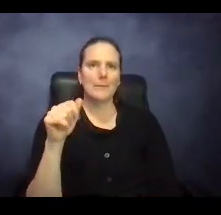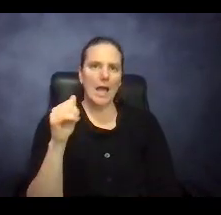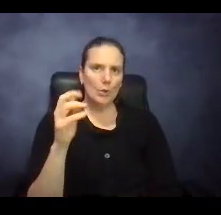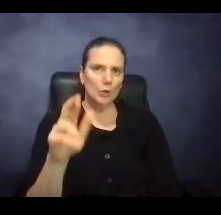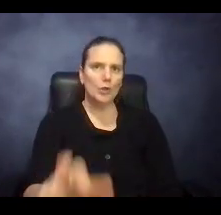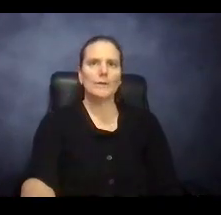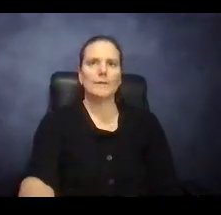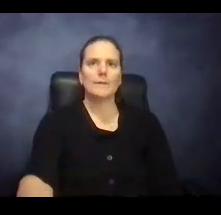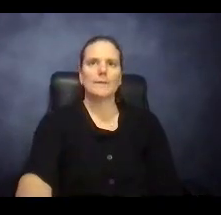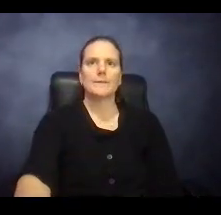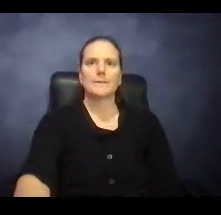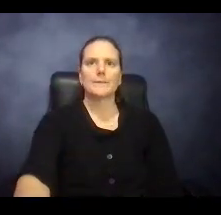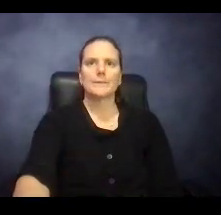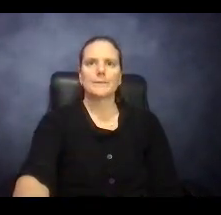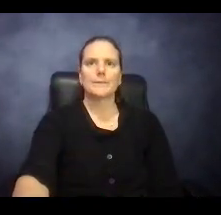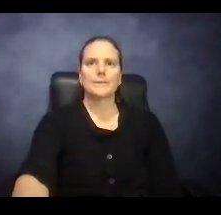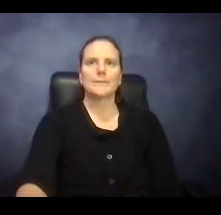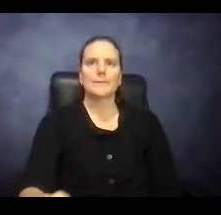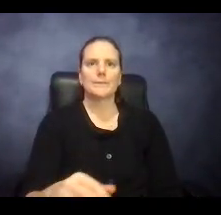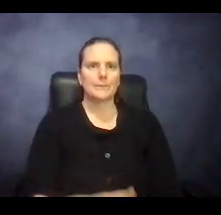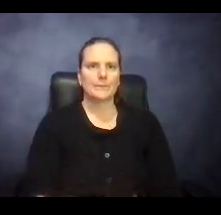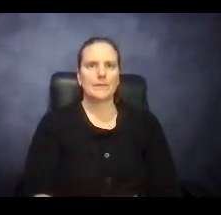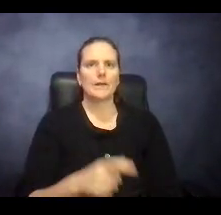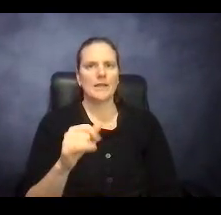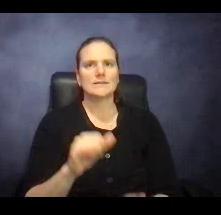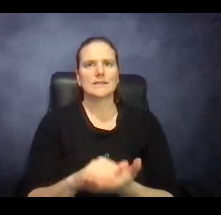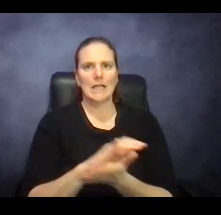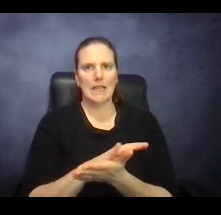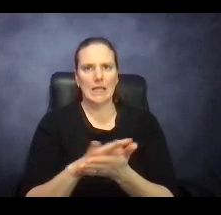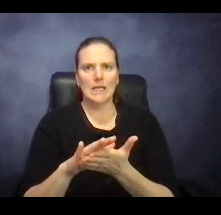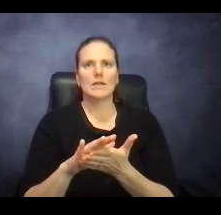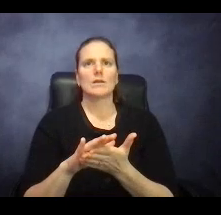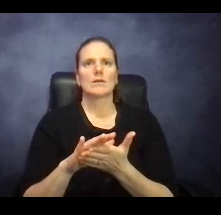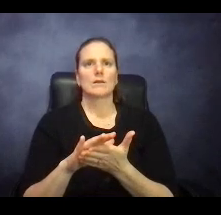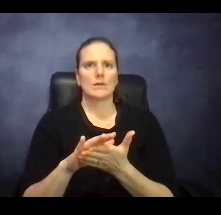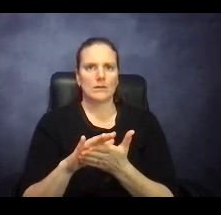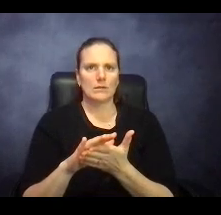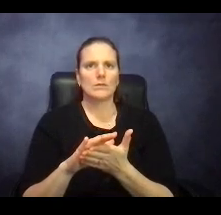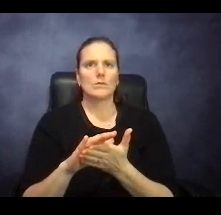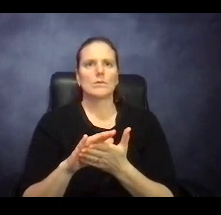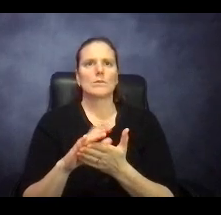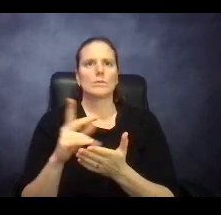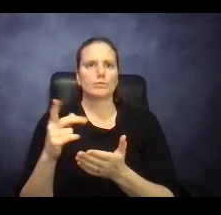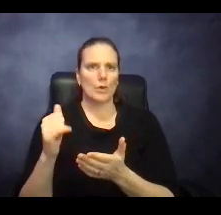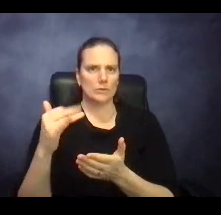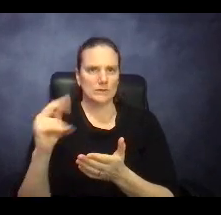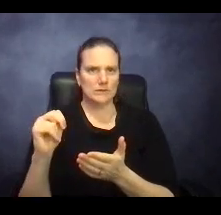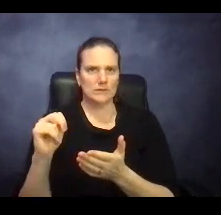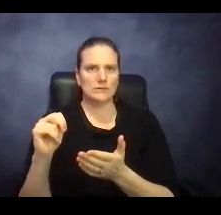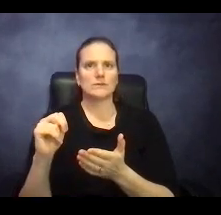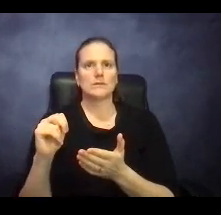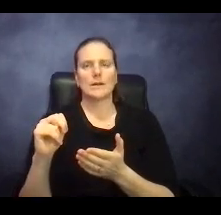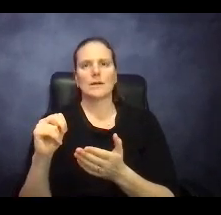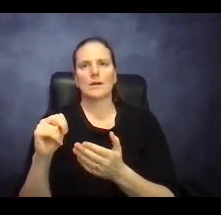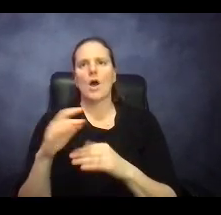I think the organ's okay, it's pretty, it's pretty clean. There are a lot of great clean protein powders online. As long as you're not relying on it for your soul protein source.